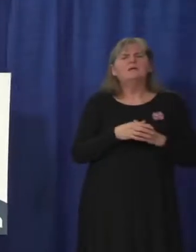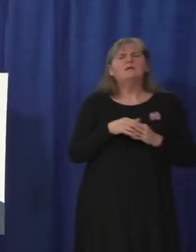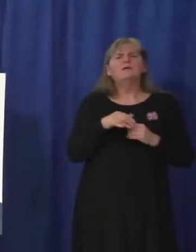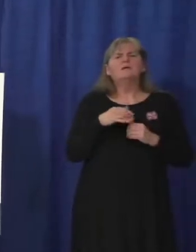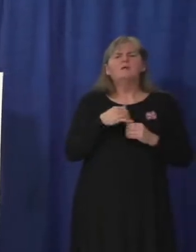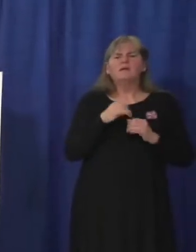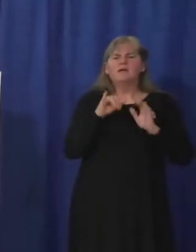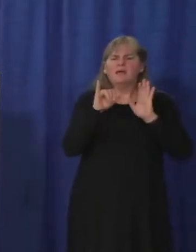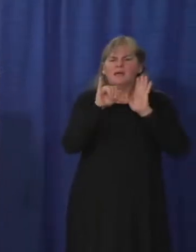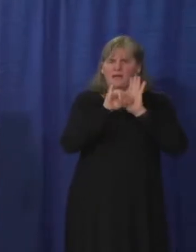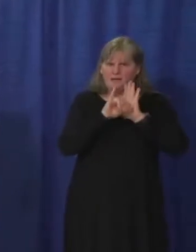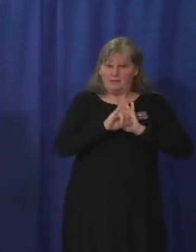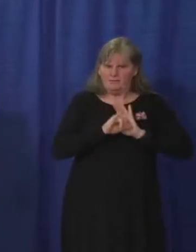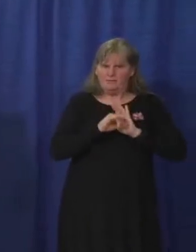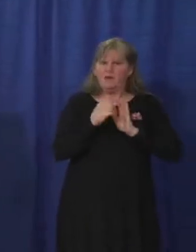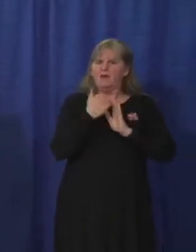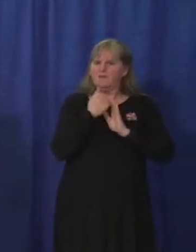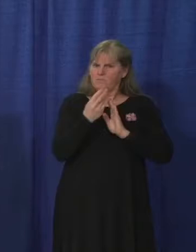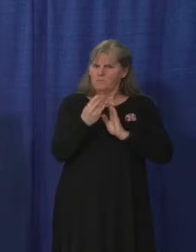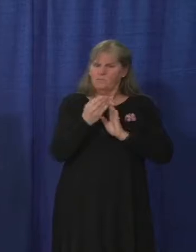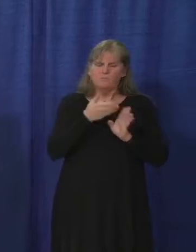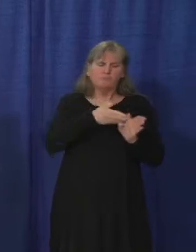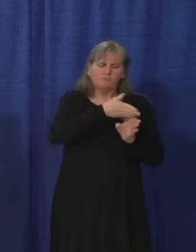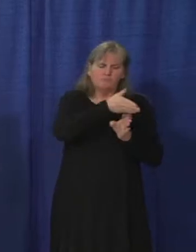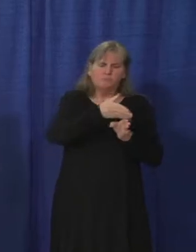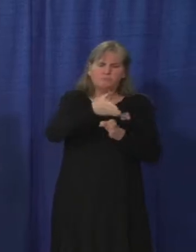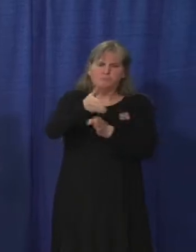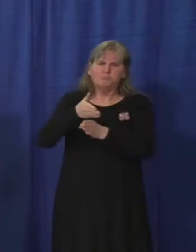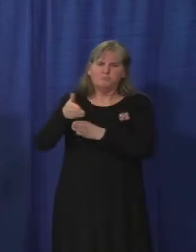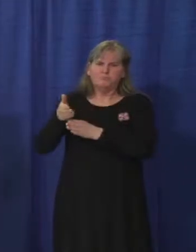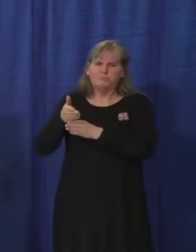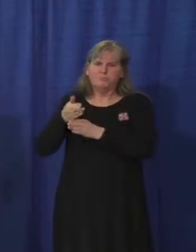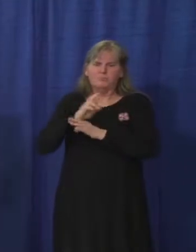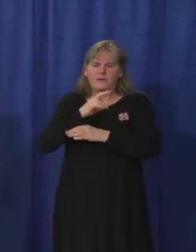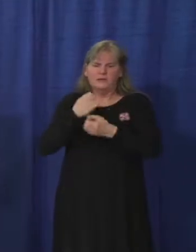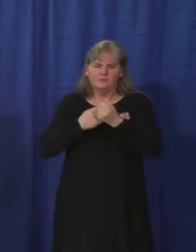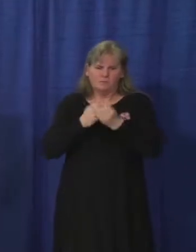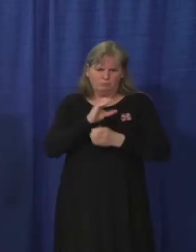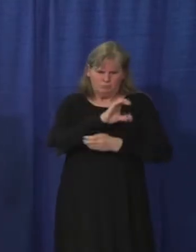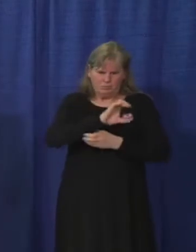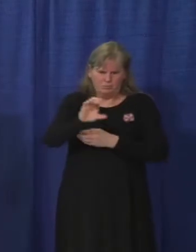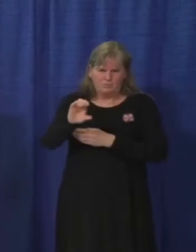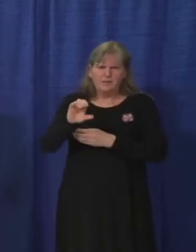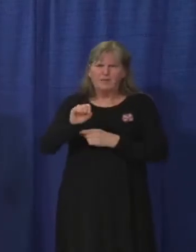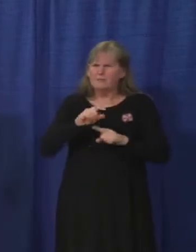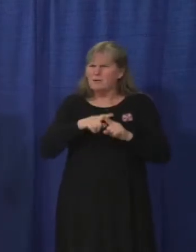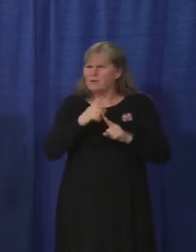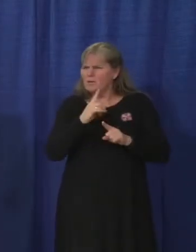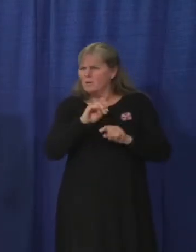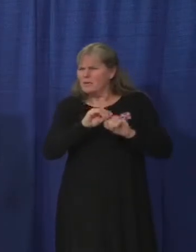have, for verification, you are asking about further investment